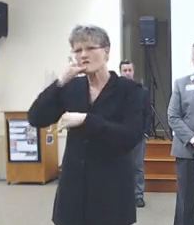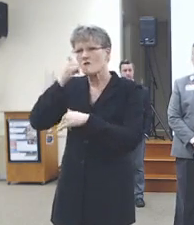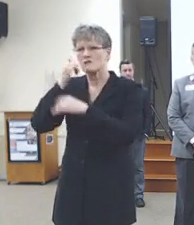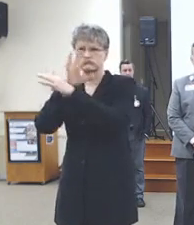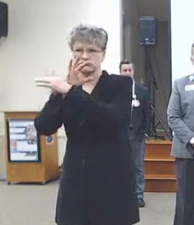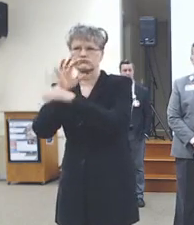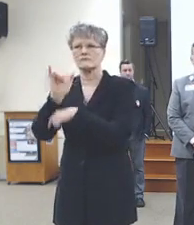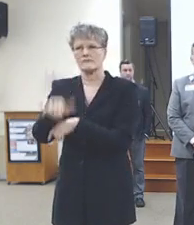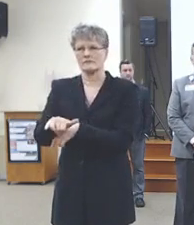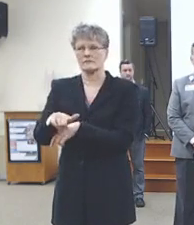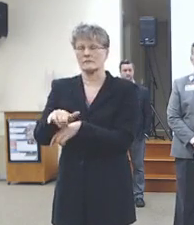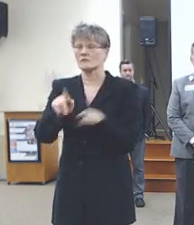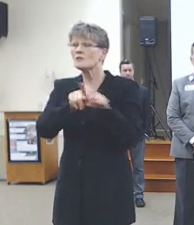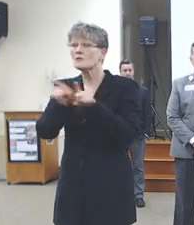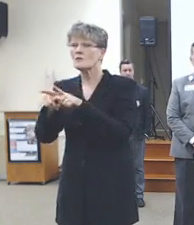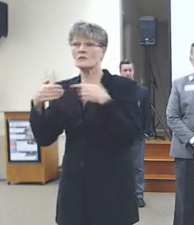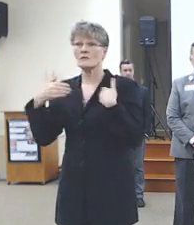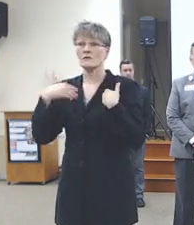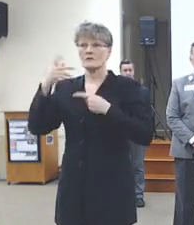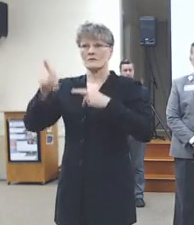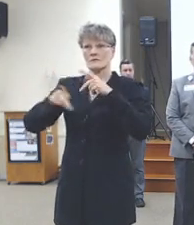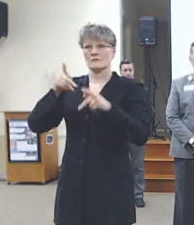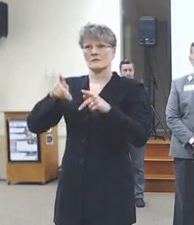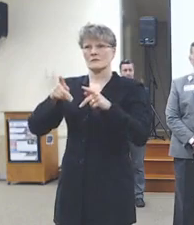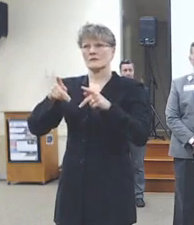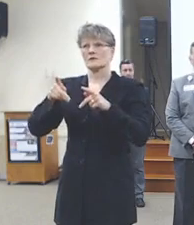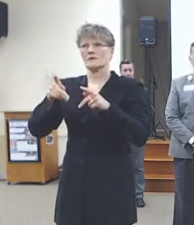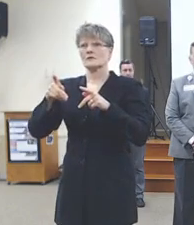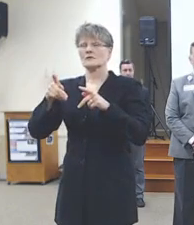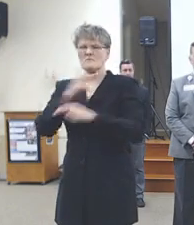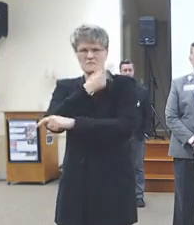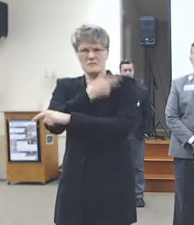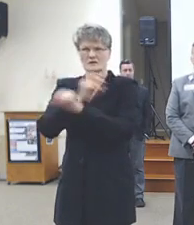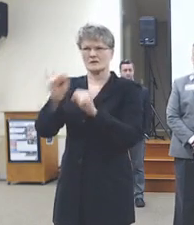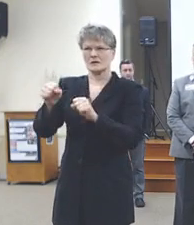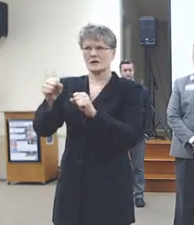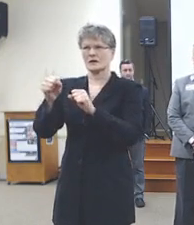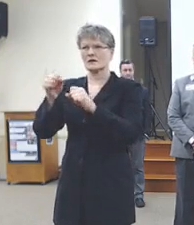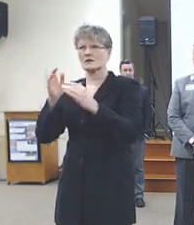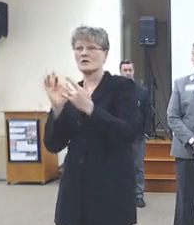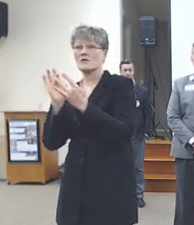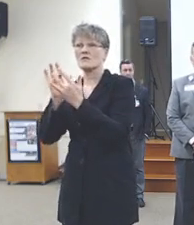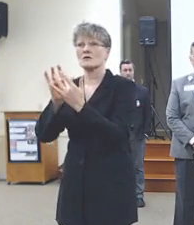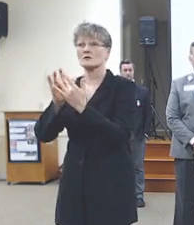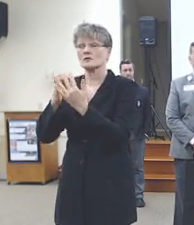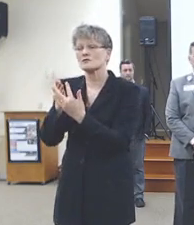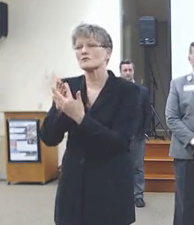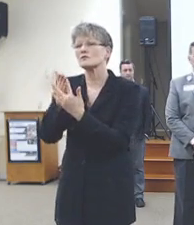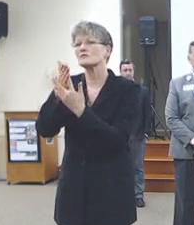to access a free online visit through American Well, so if you go to our Mercy.org